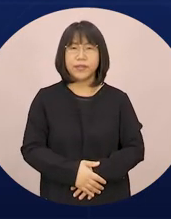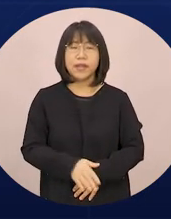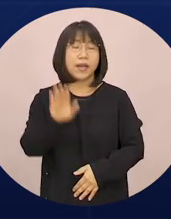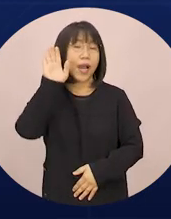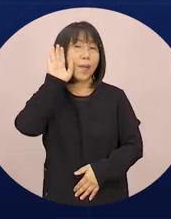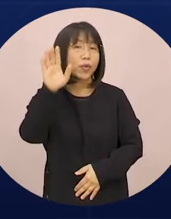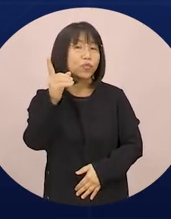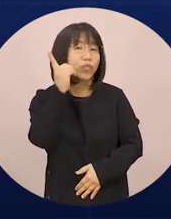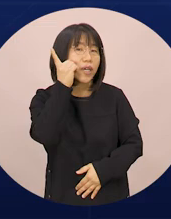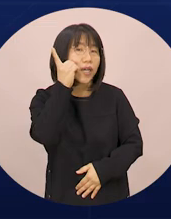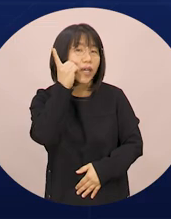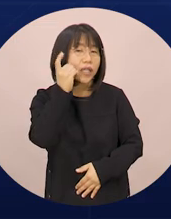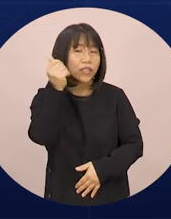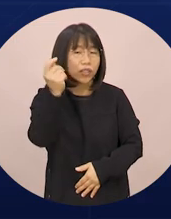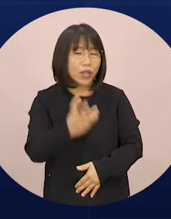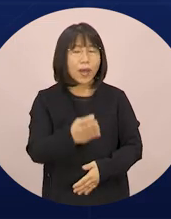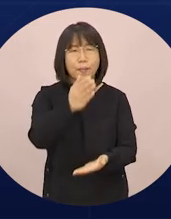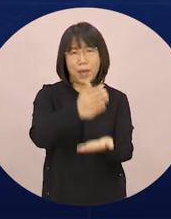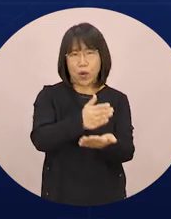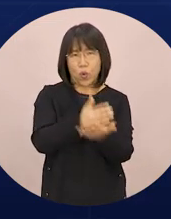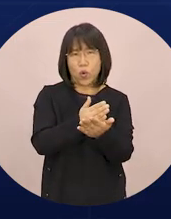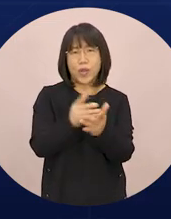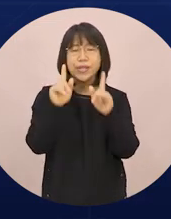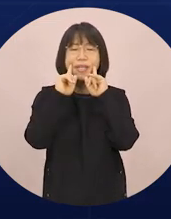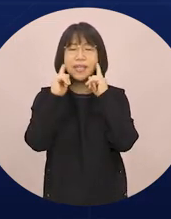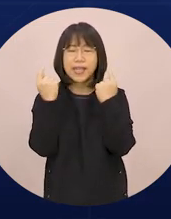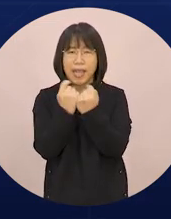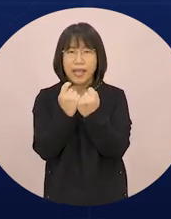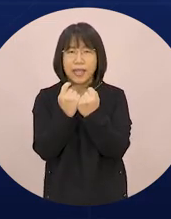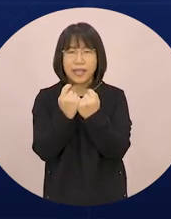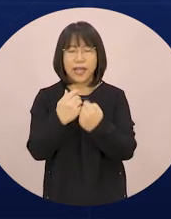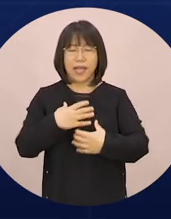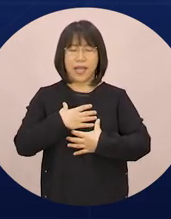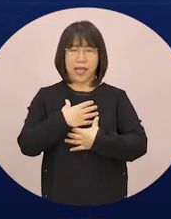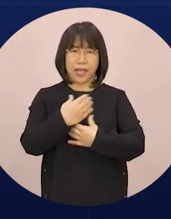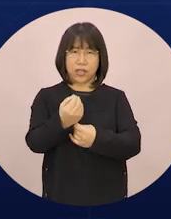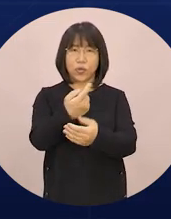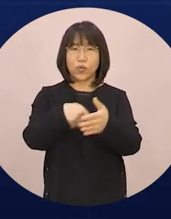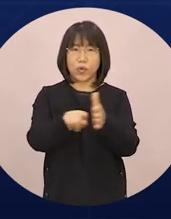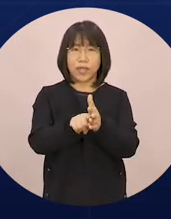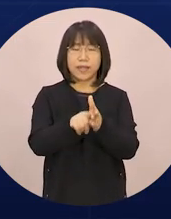From now on, instead of a mobile phone number, you can use a personal safety number